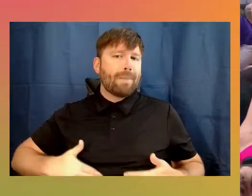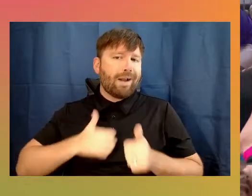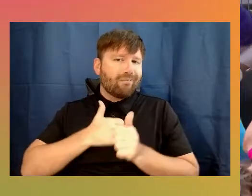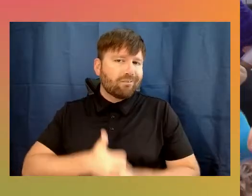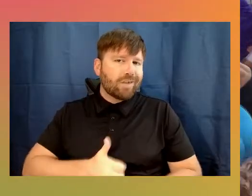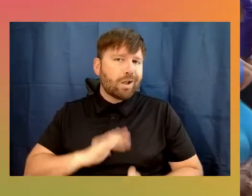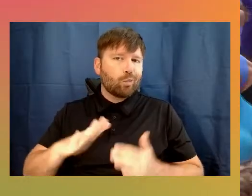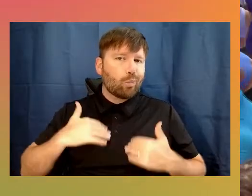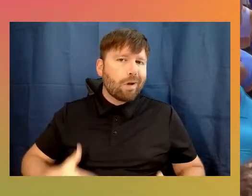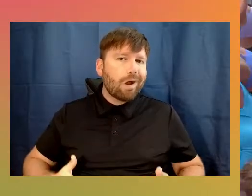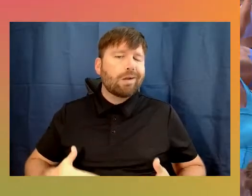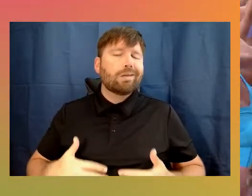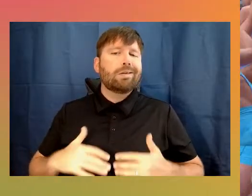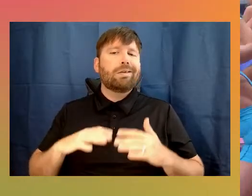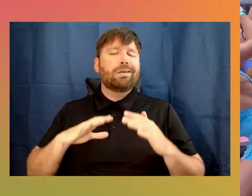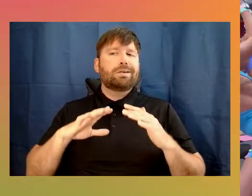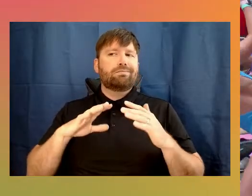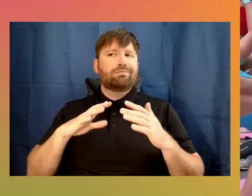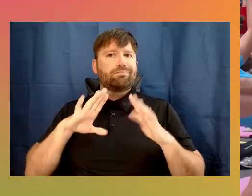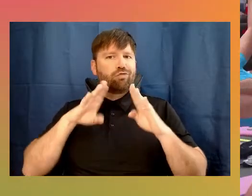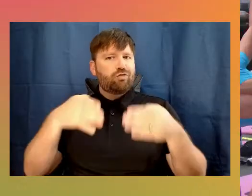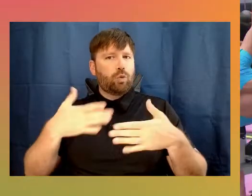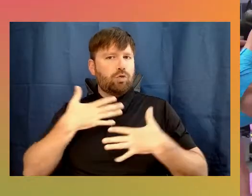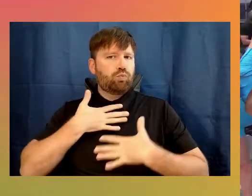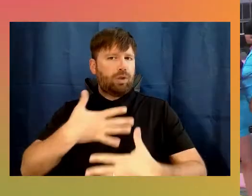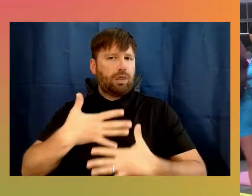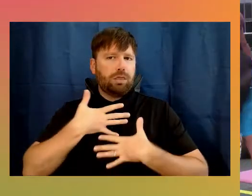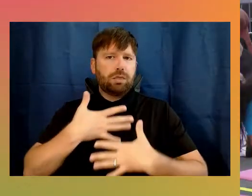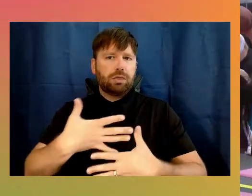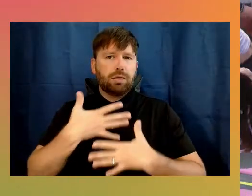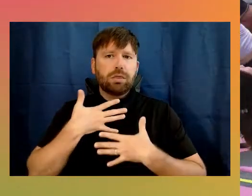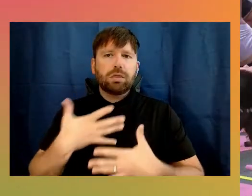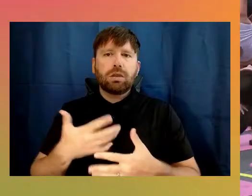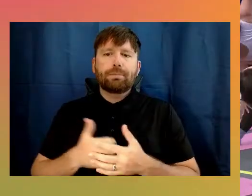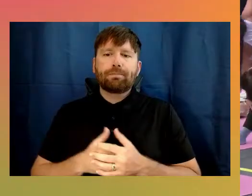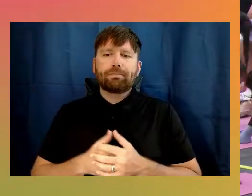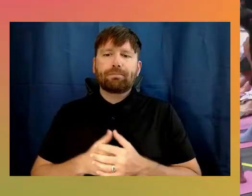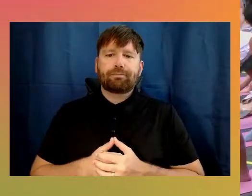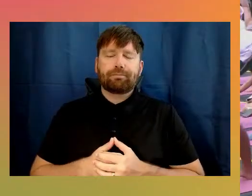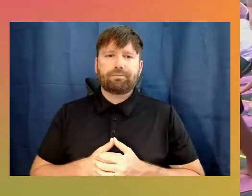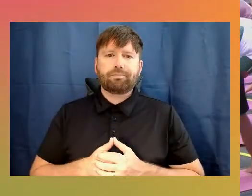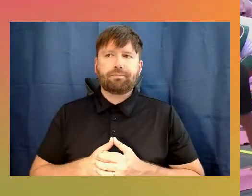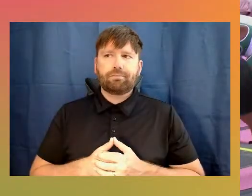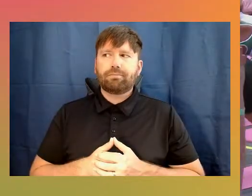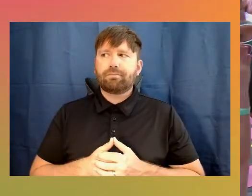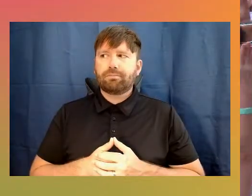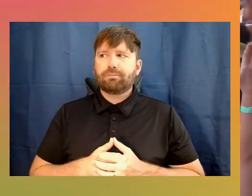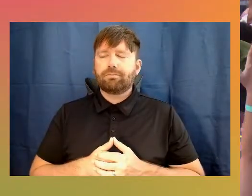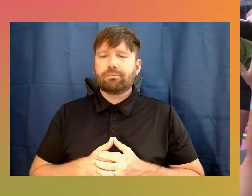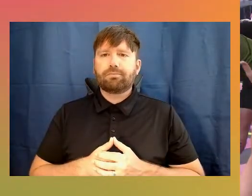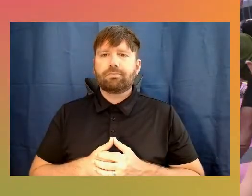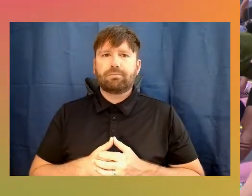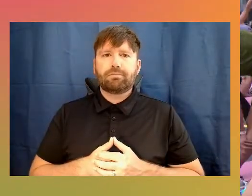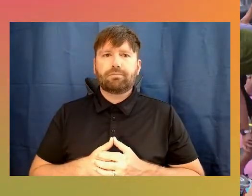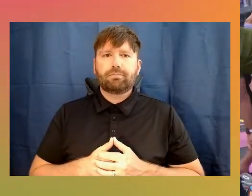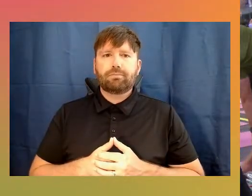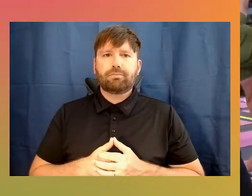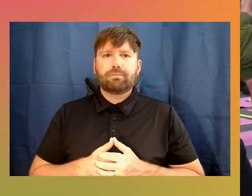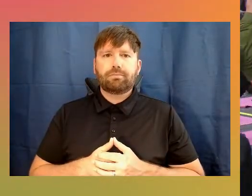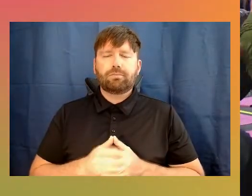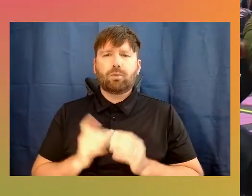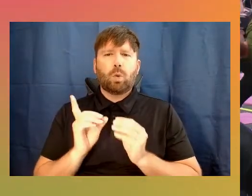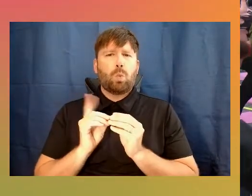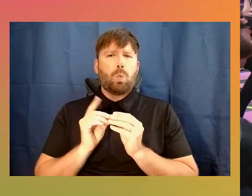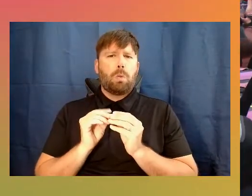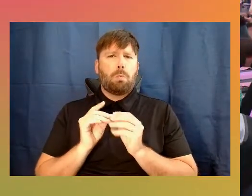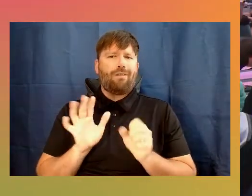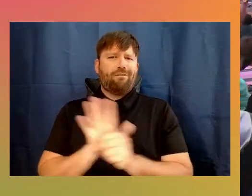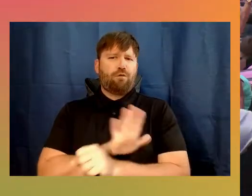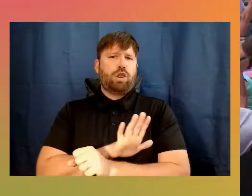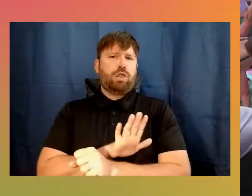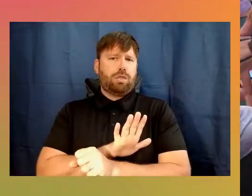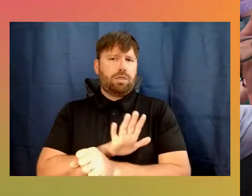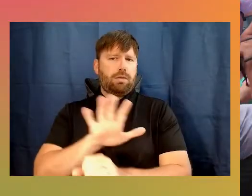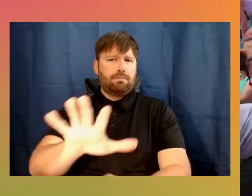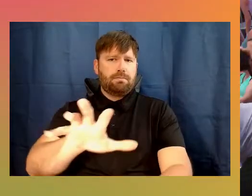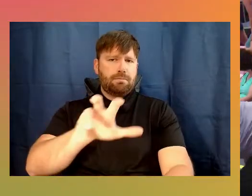KEEP LISTENING TO YOUR BODY.